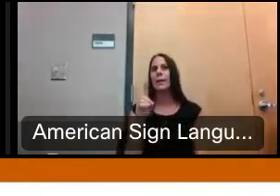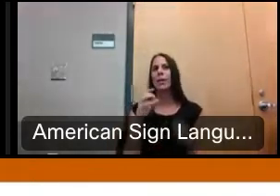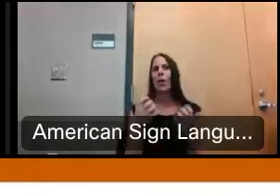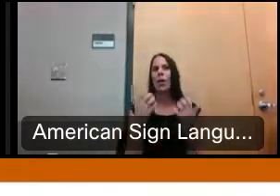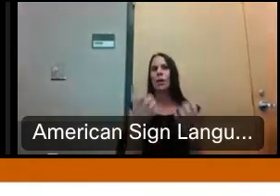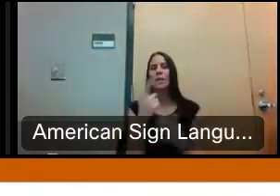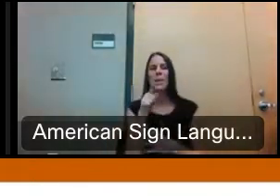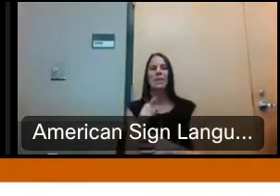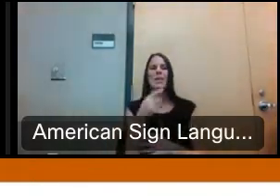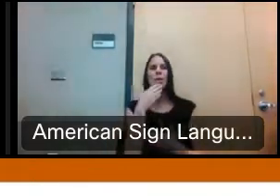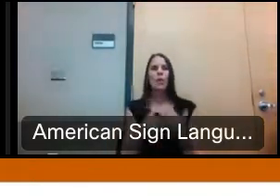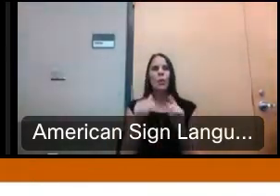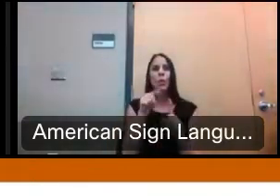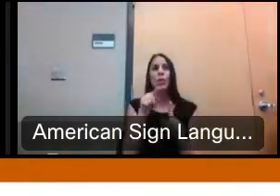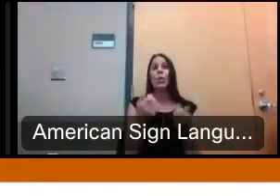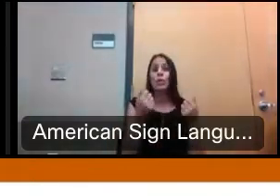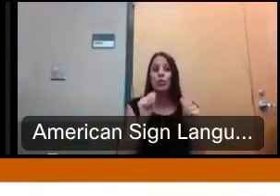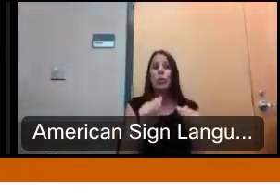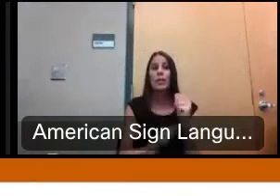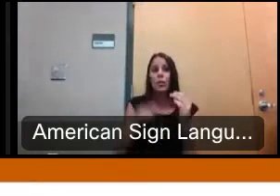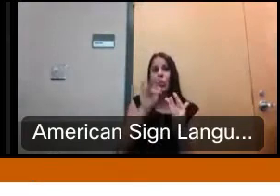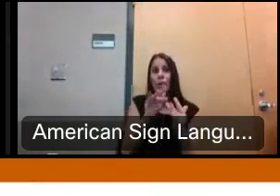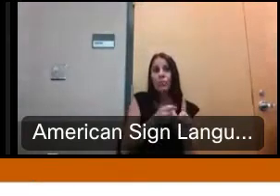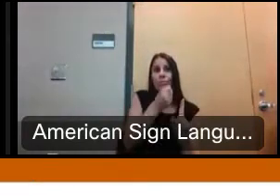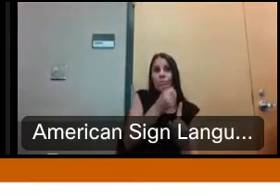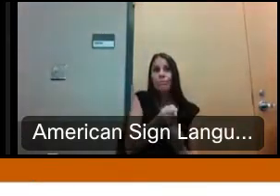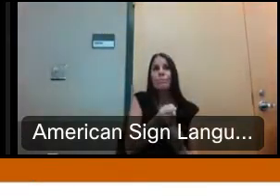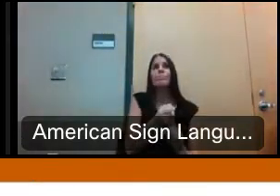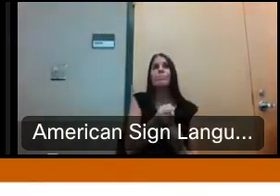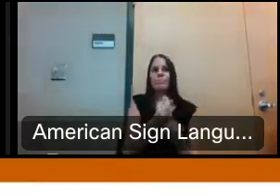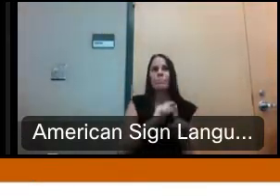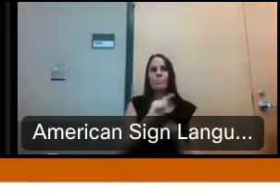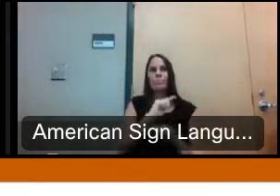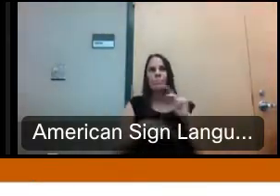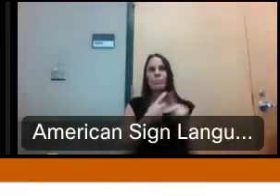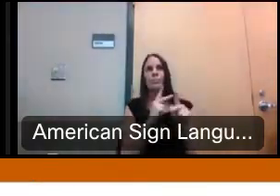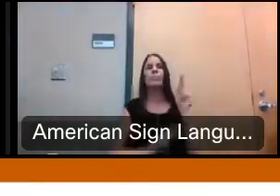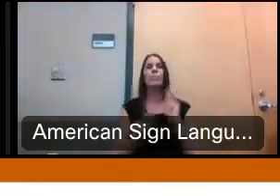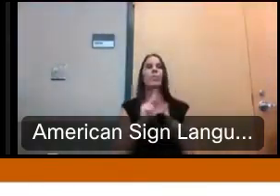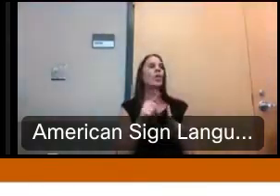trying to reach particular people. You're not going to reach all of them and they're also unintended audiences for everything you're doing.